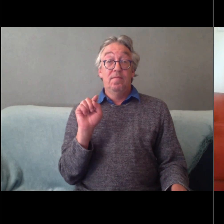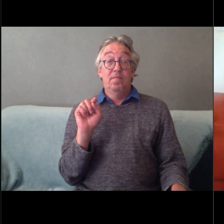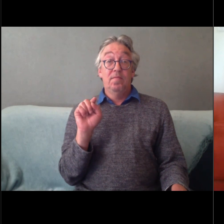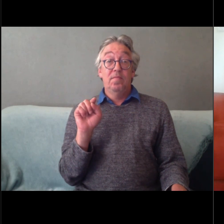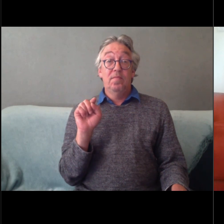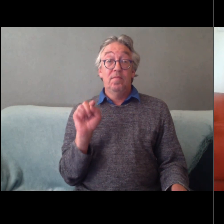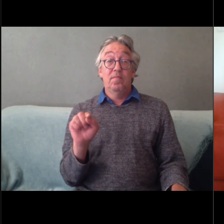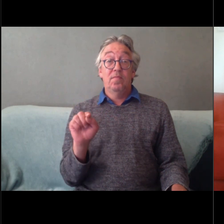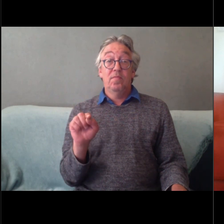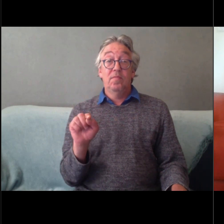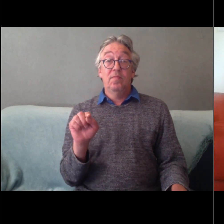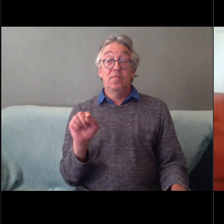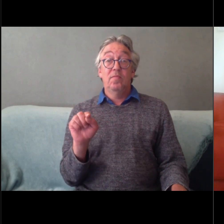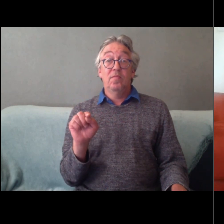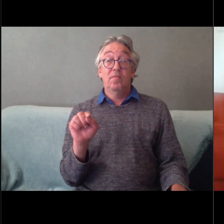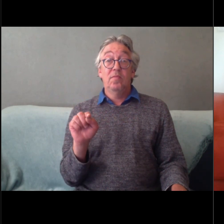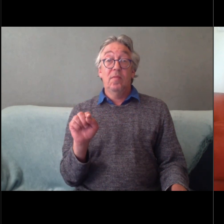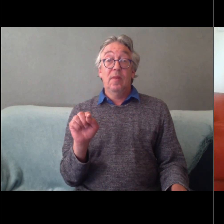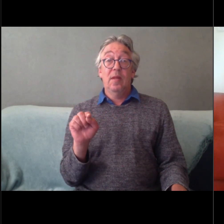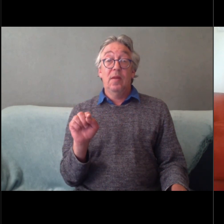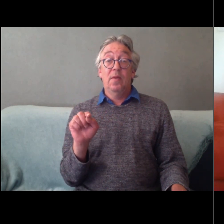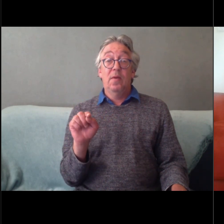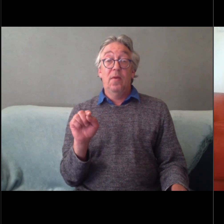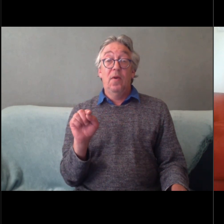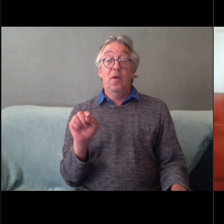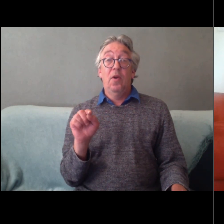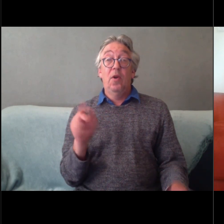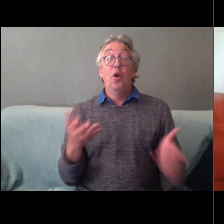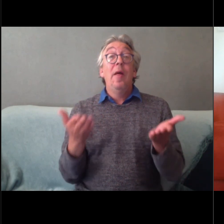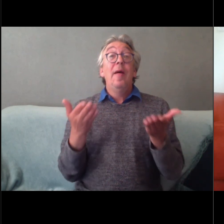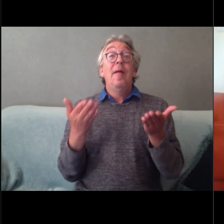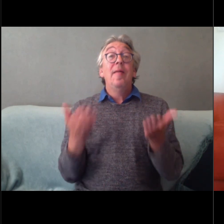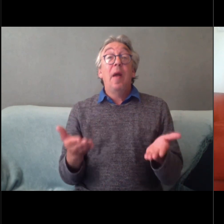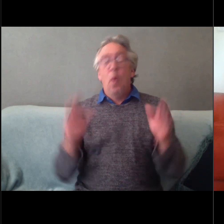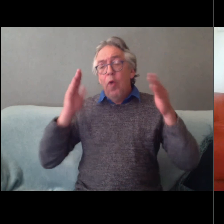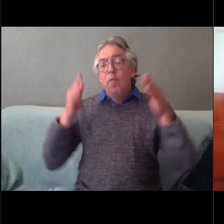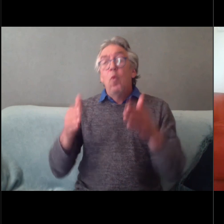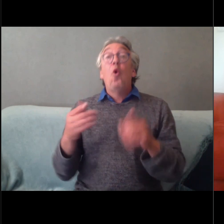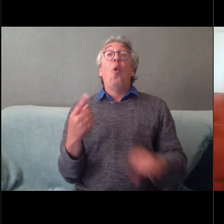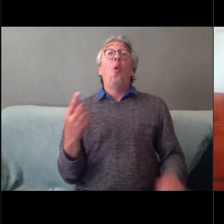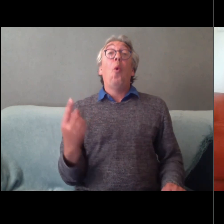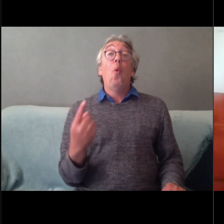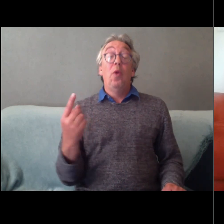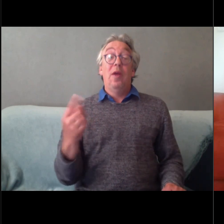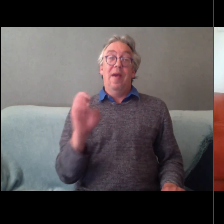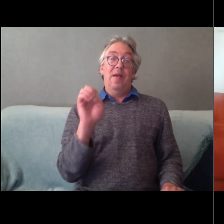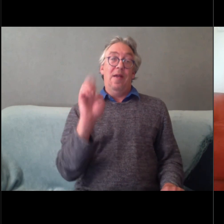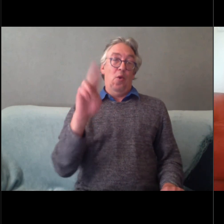EU countries or countries participating in the Solidarity Corps.